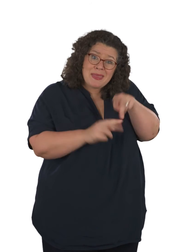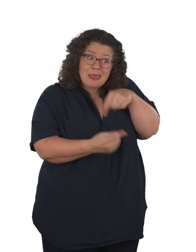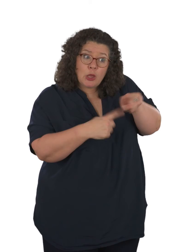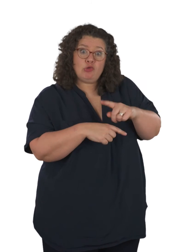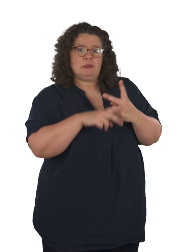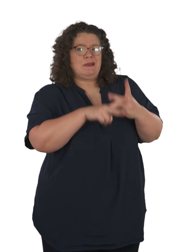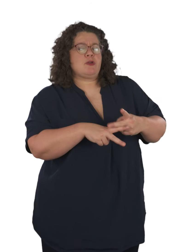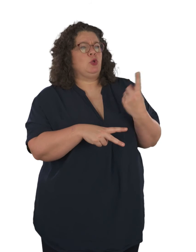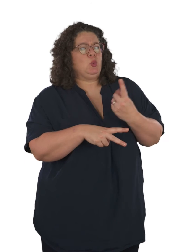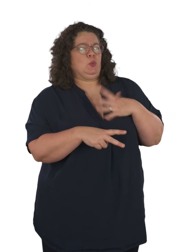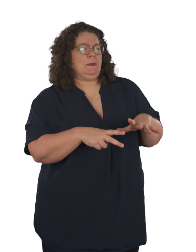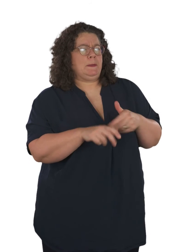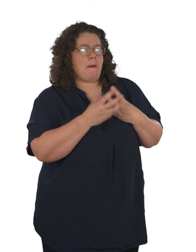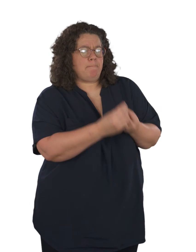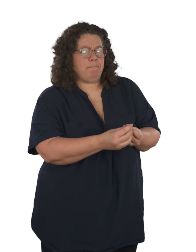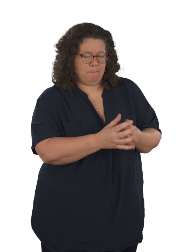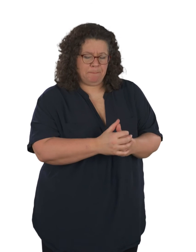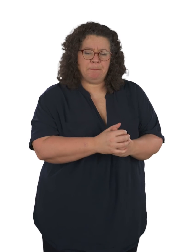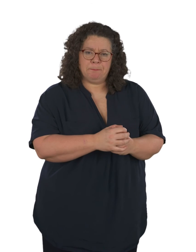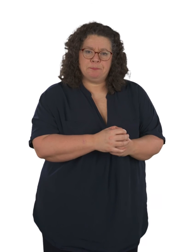Assessments for parent carers who need help.